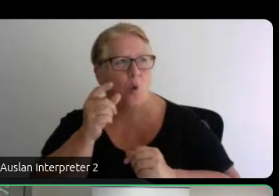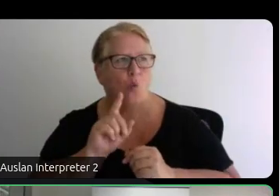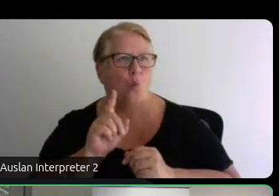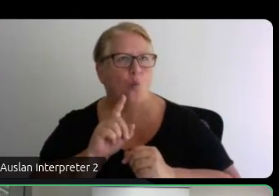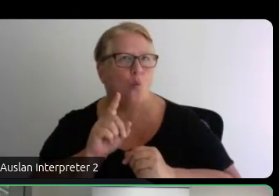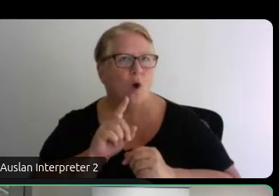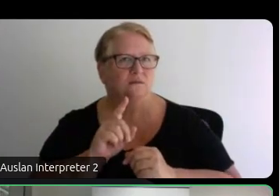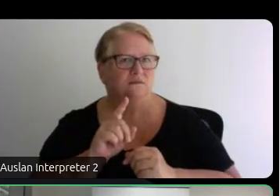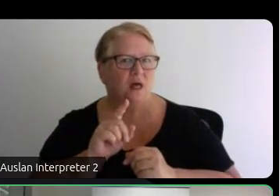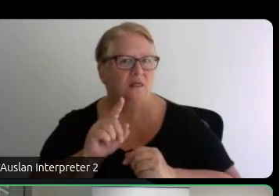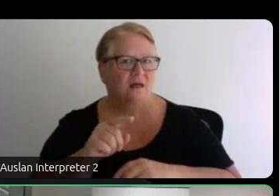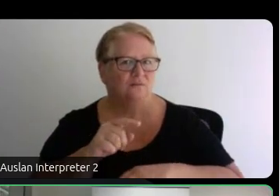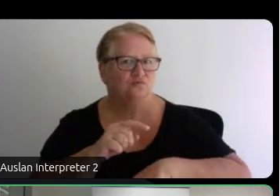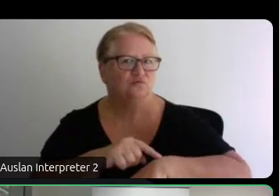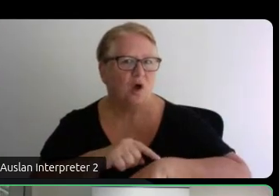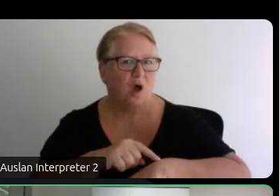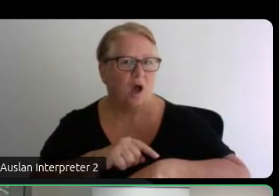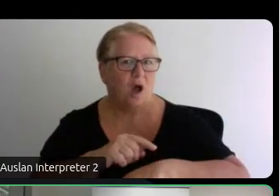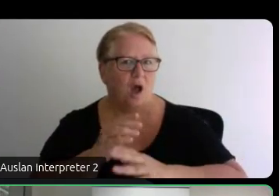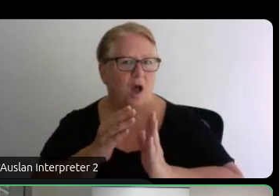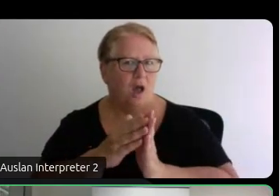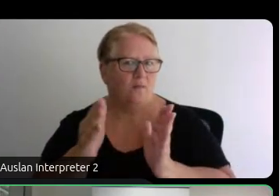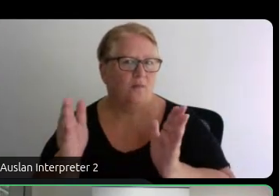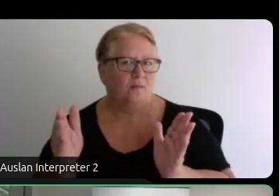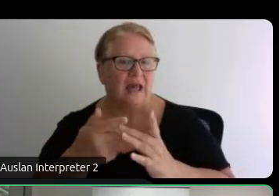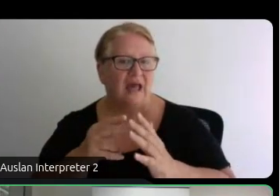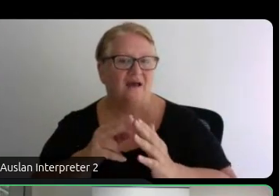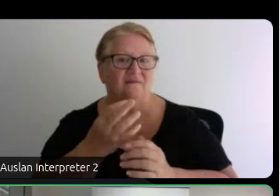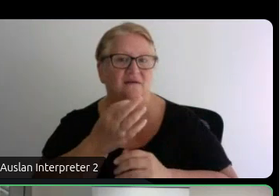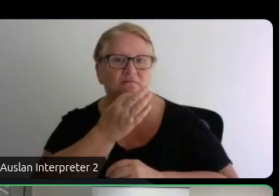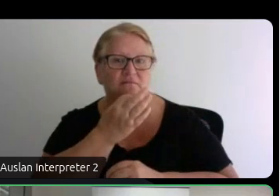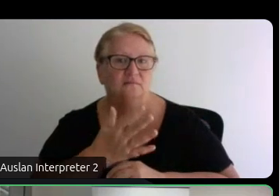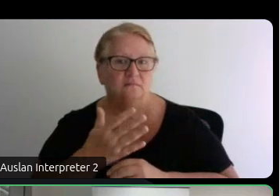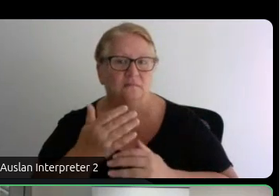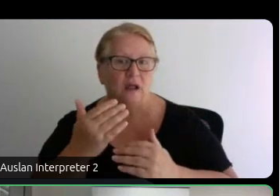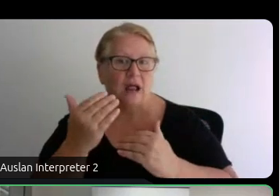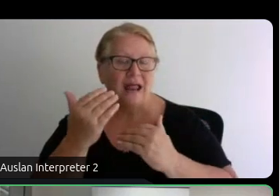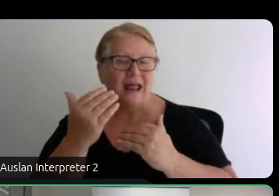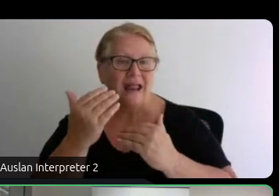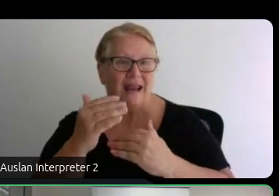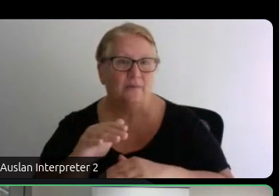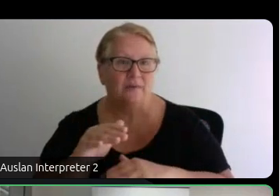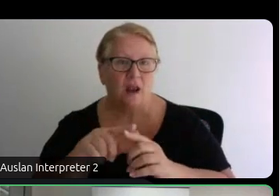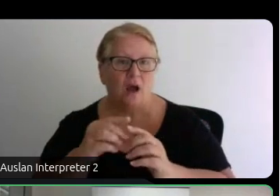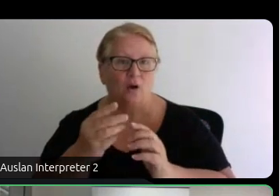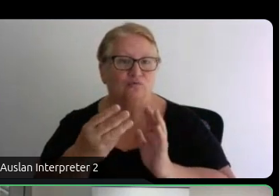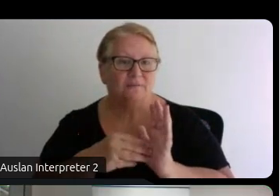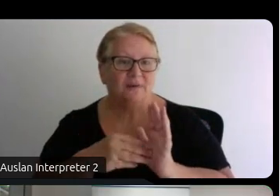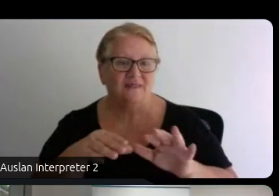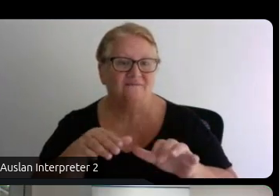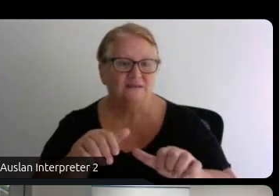that this person attain. If it is a short time limited uh like a a three month physiotherapy